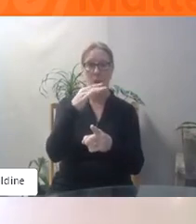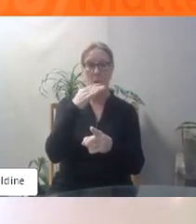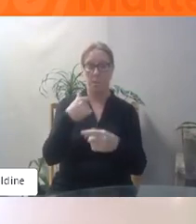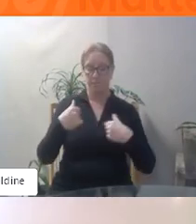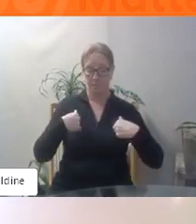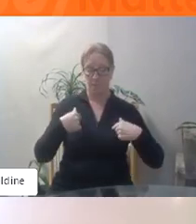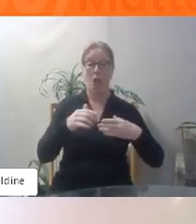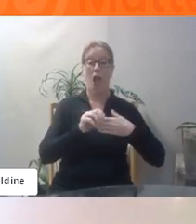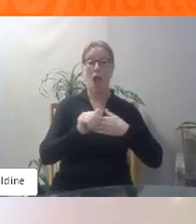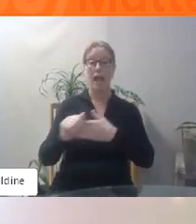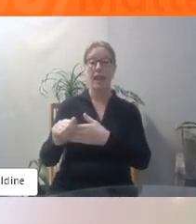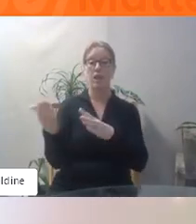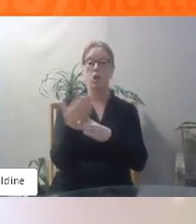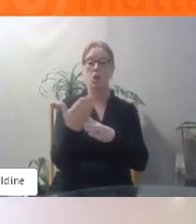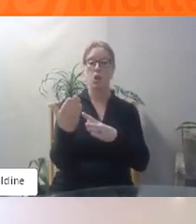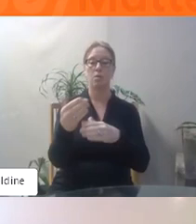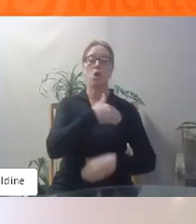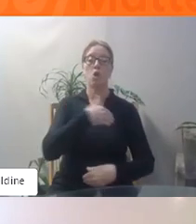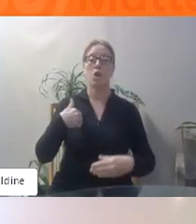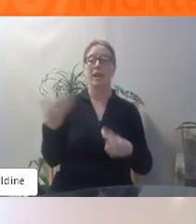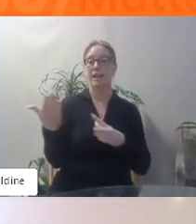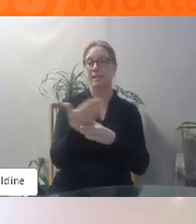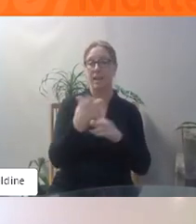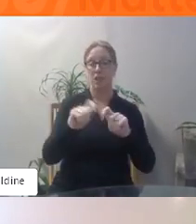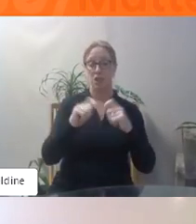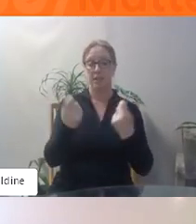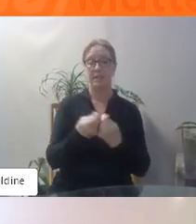early intervention team in our Auckland branch of CCS Disability